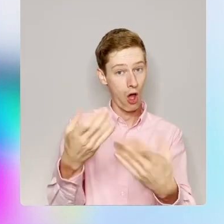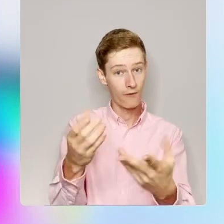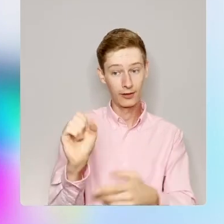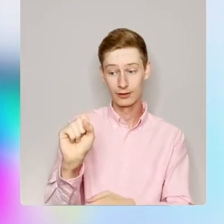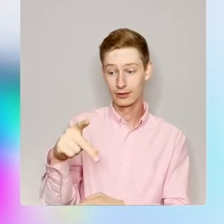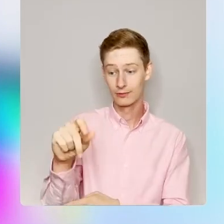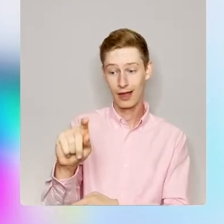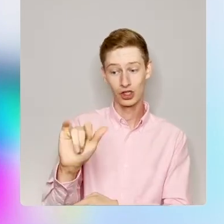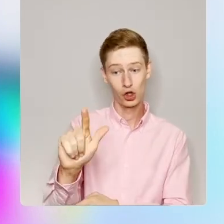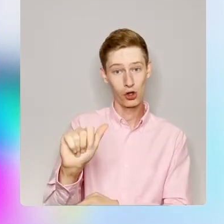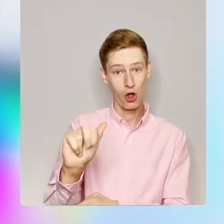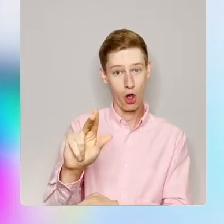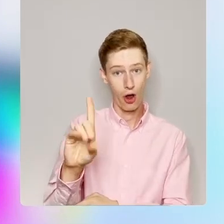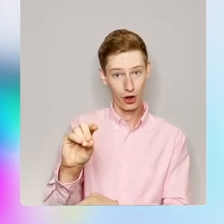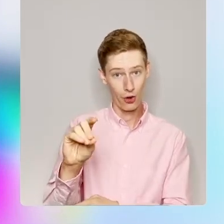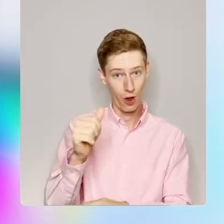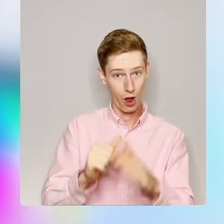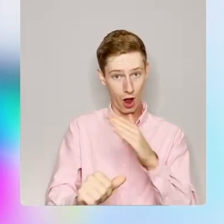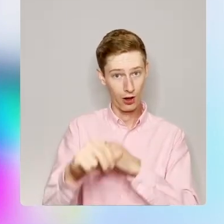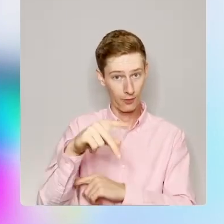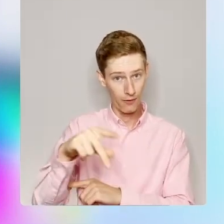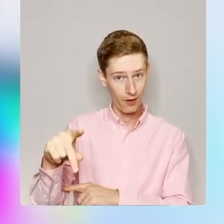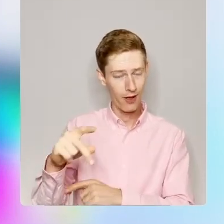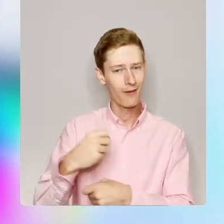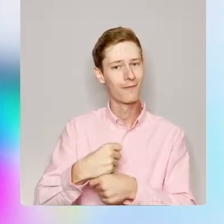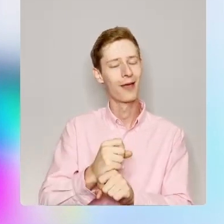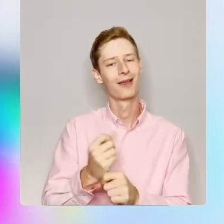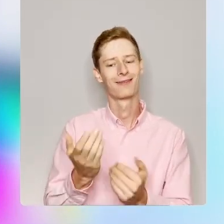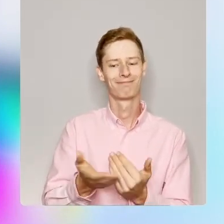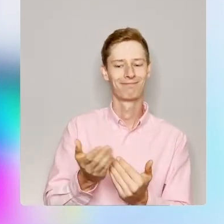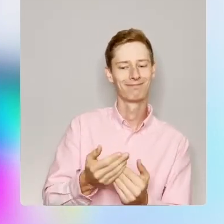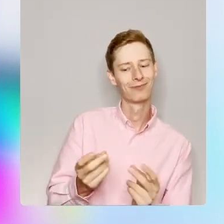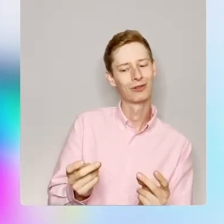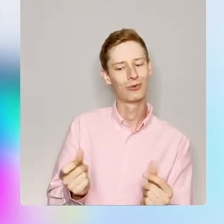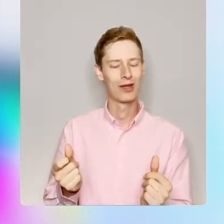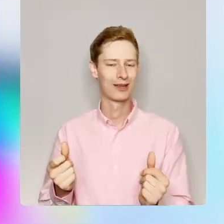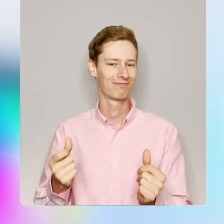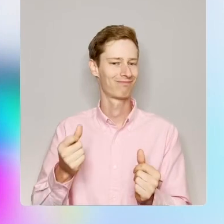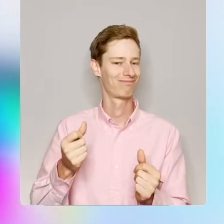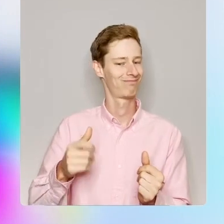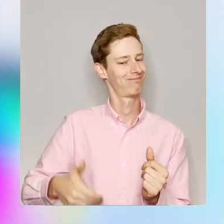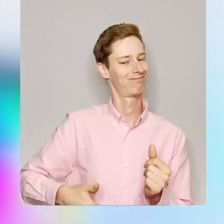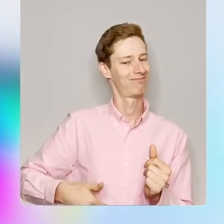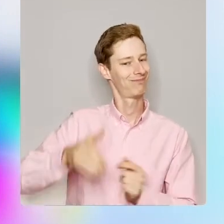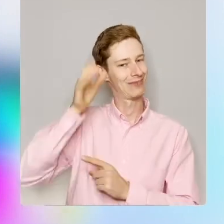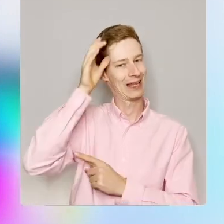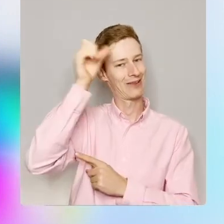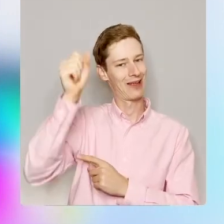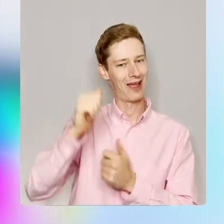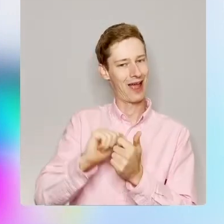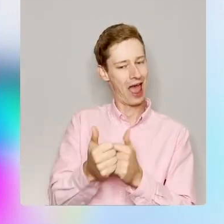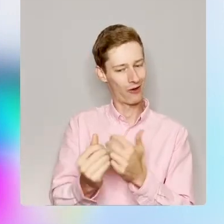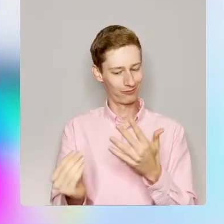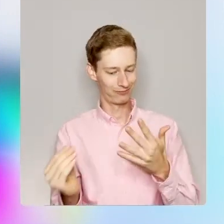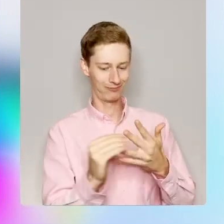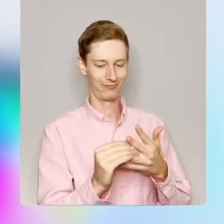in the Presence Platform is to make integration quick, accessible, and intuitive. We have built in enough flexibility for you